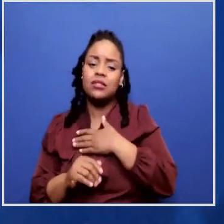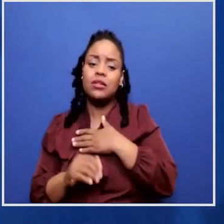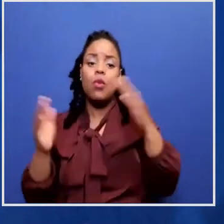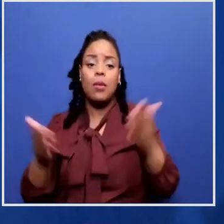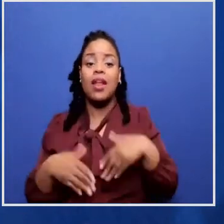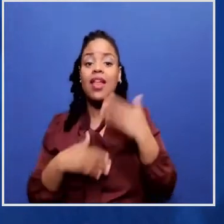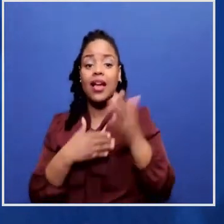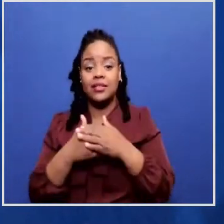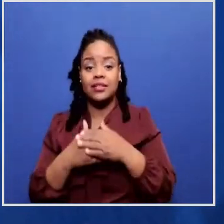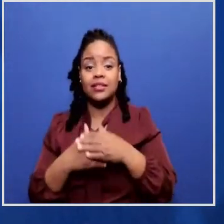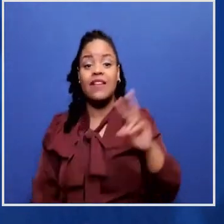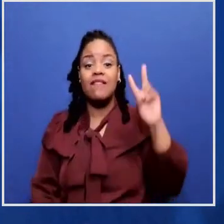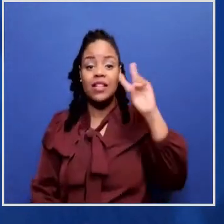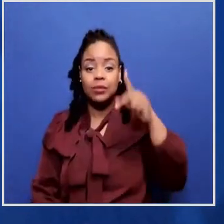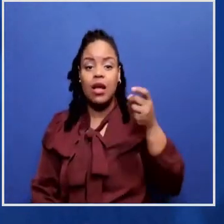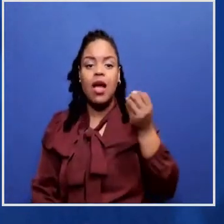BRING OUR NATION TOGETHER IN SERVICE TO OTHERS.